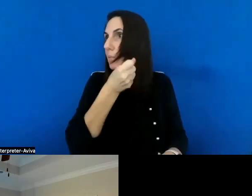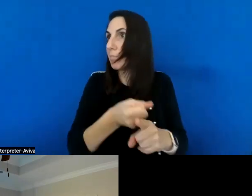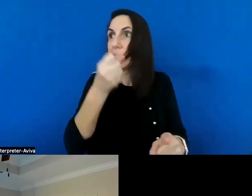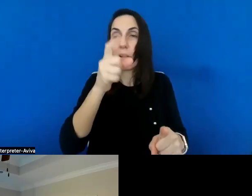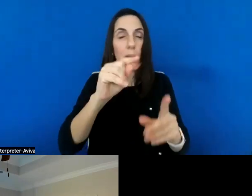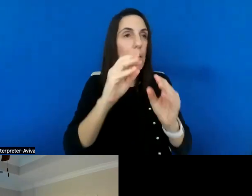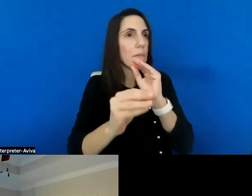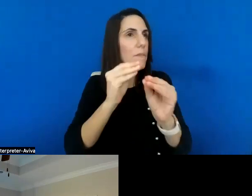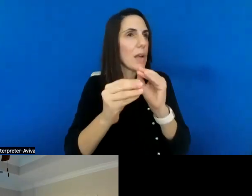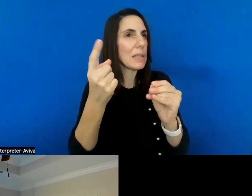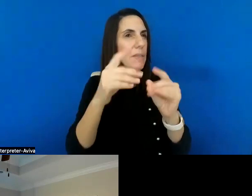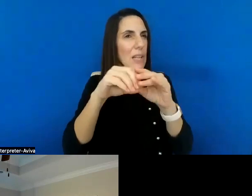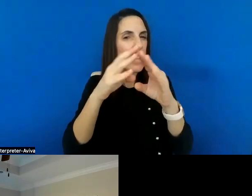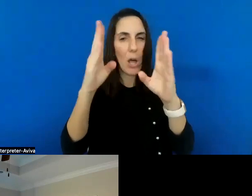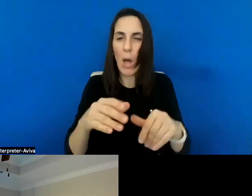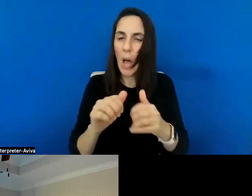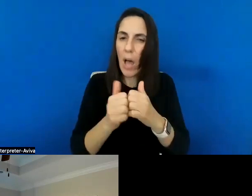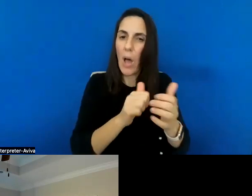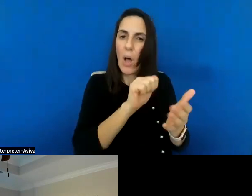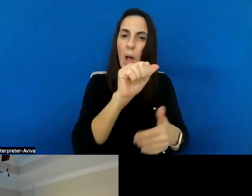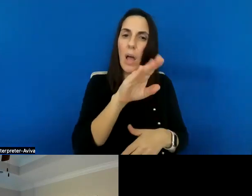a little bit about how enable accounts assisted you in that situation.